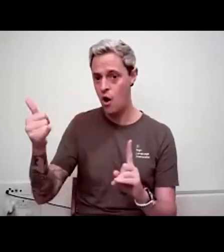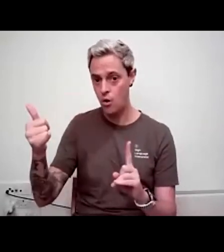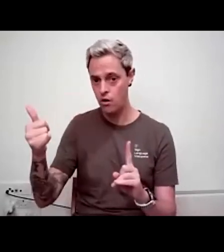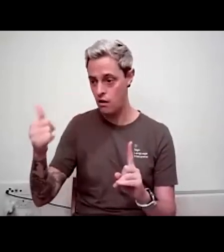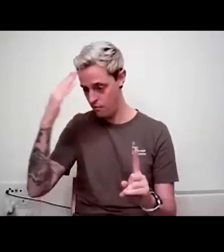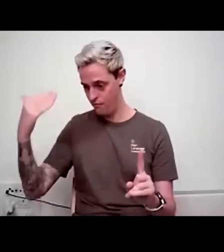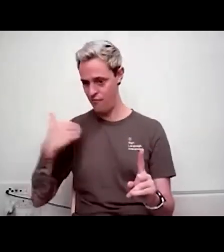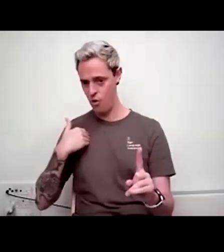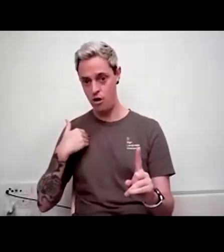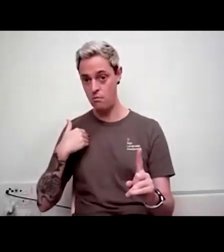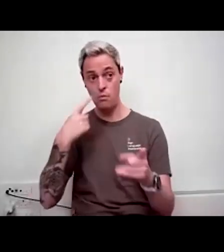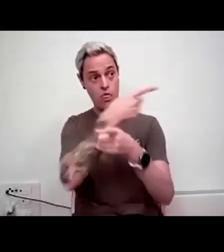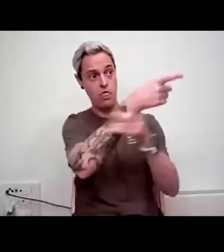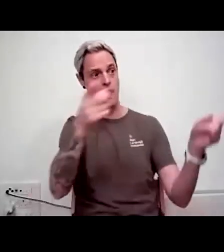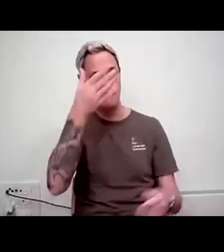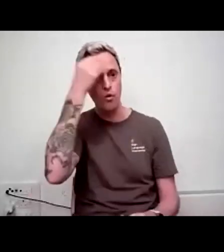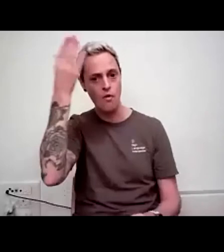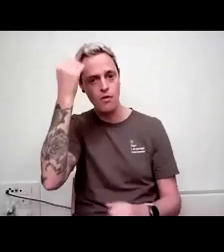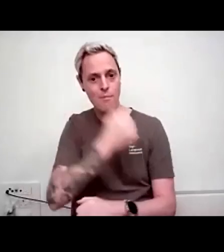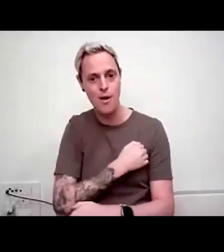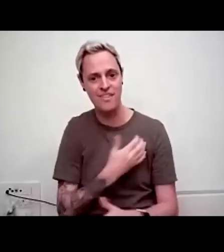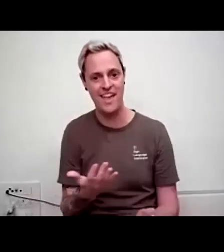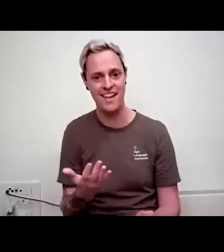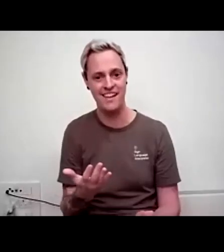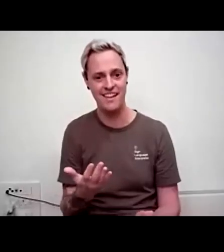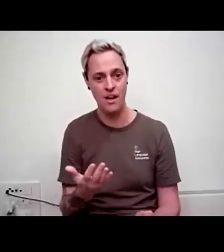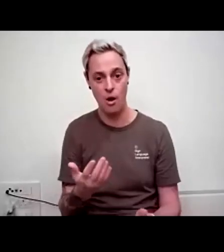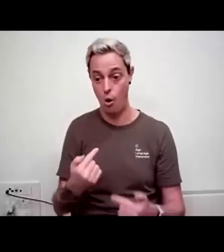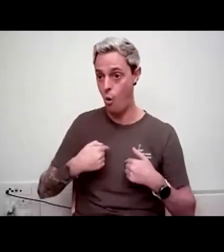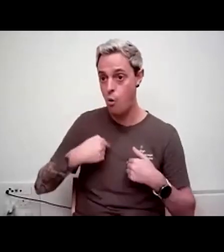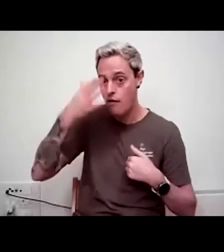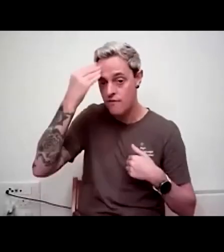That no one else remembered their birthday. That they were about to forget their own wedding anniversary.